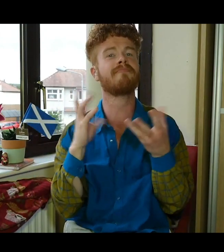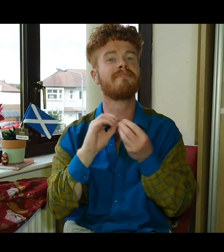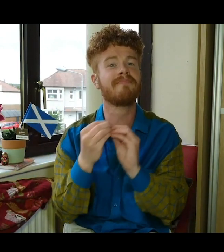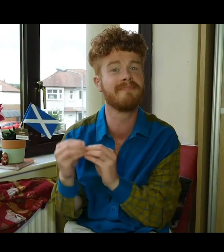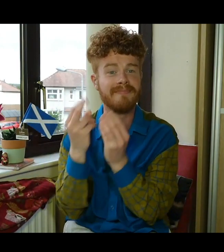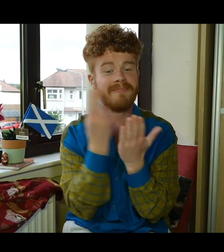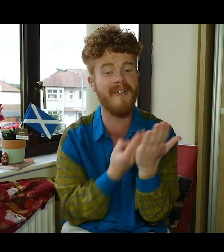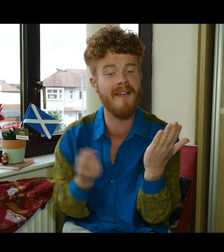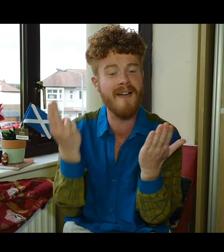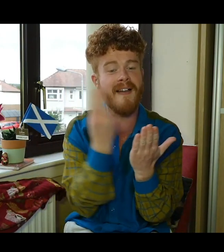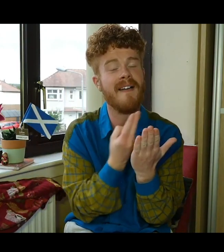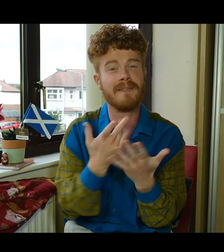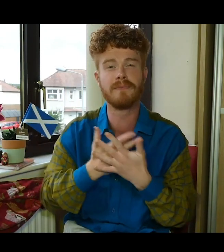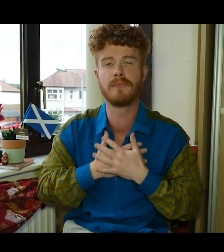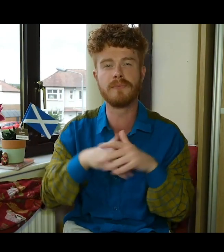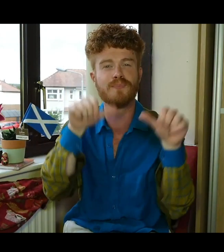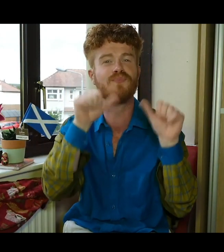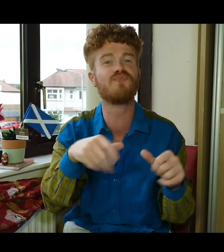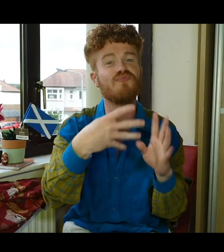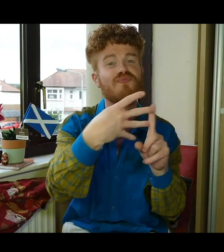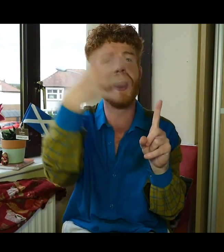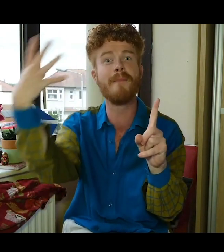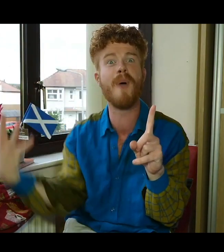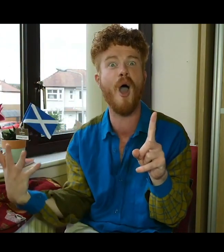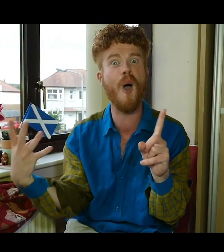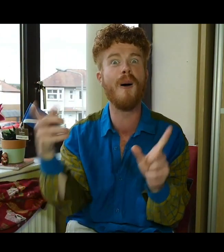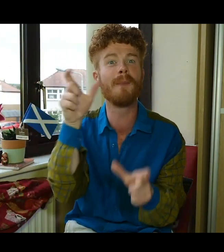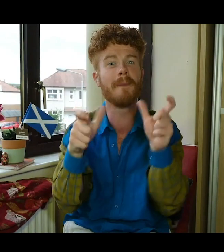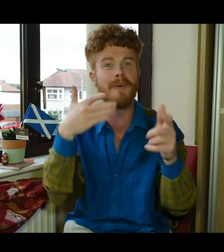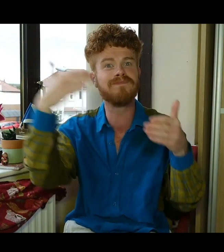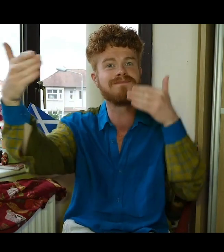and wants to keep spreading the positivity. She wants to make people smile.